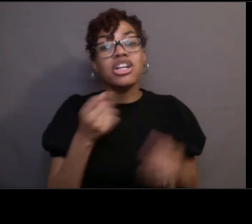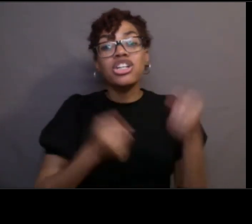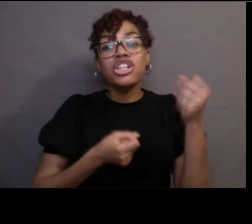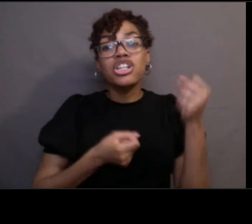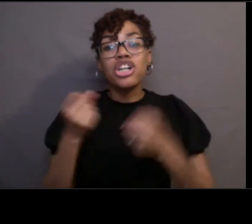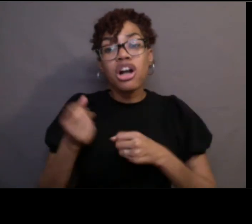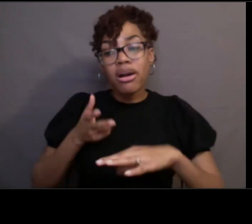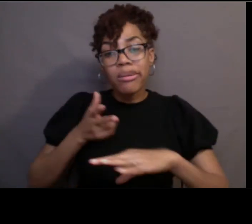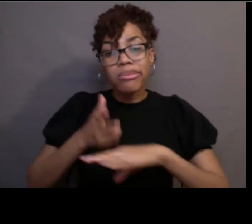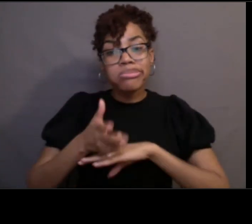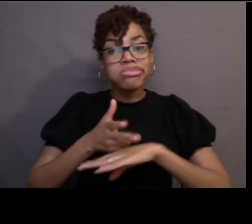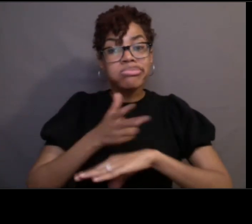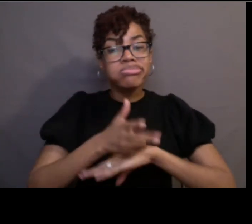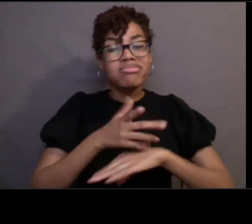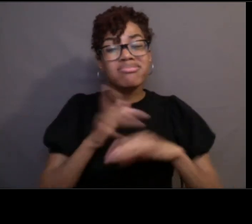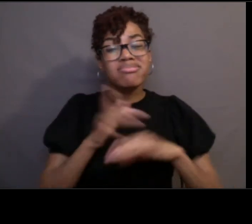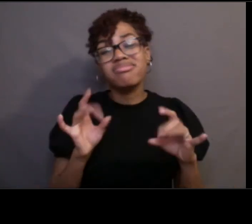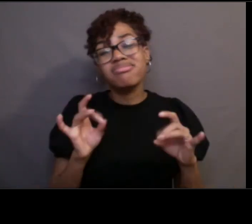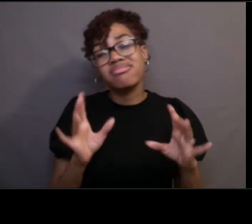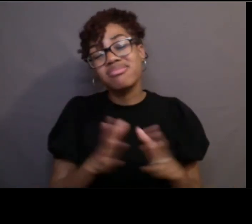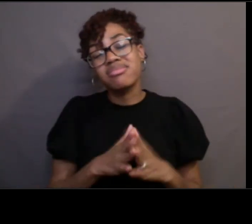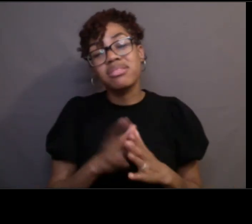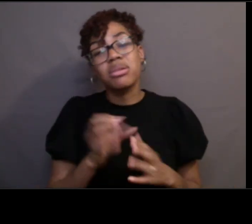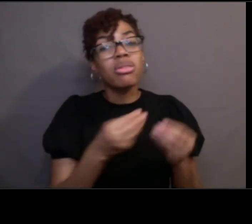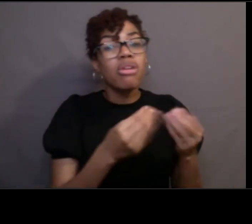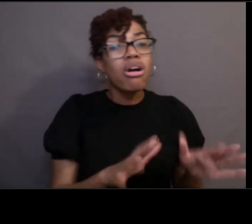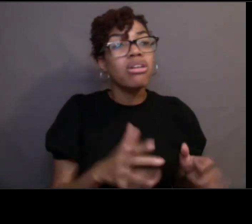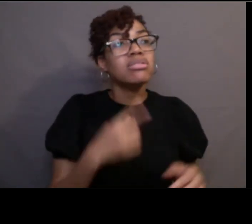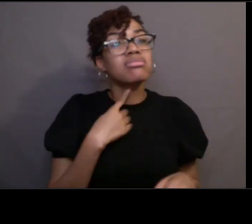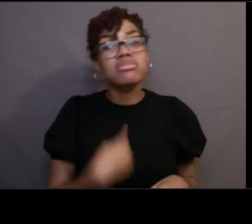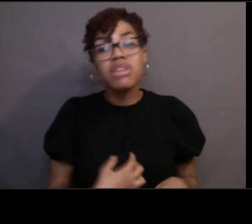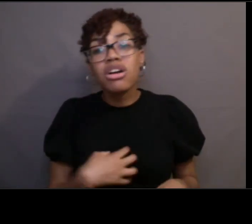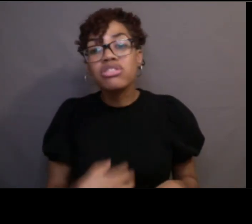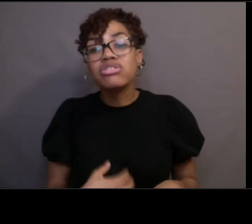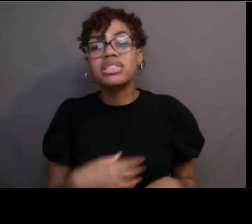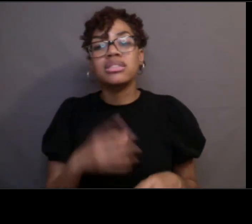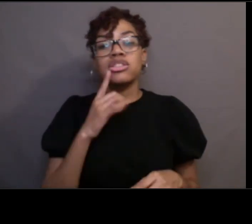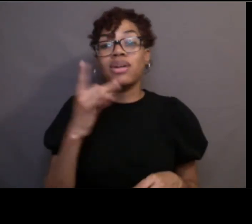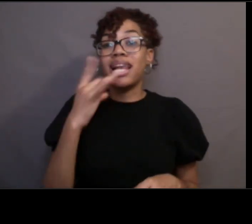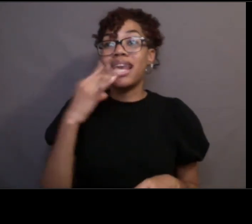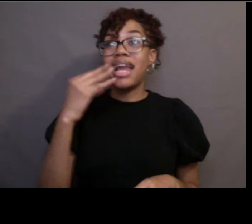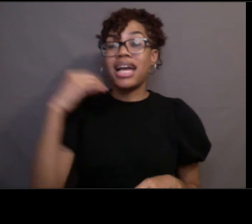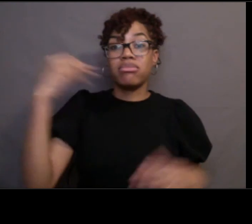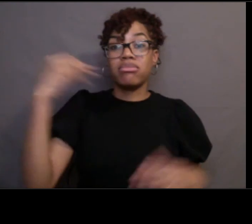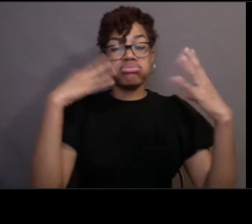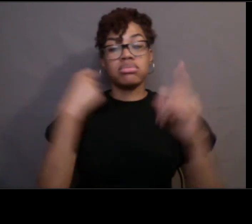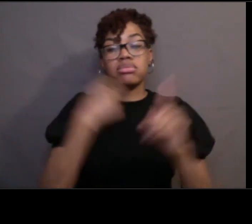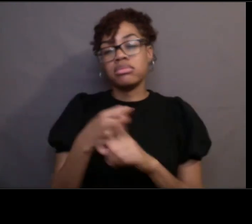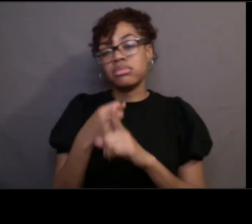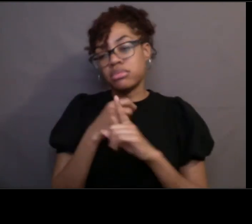or they get lost and they end up starving, things like that. So light pollution can be an issue. And so a lot of communities